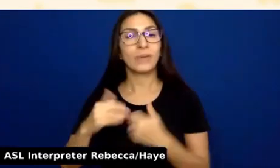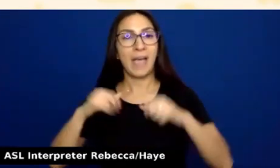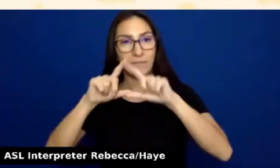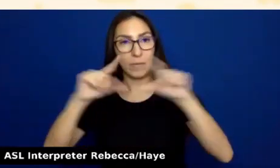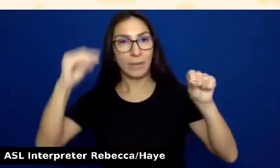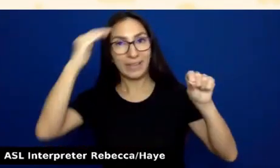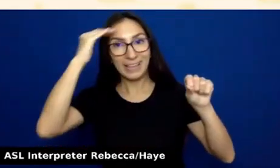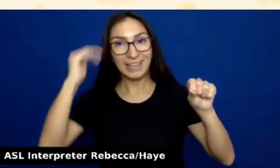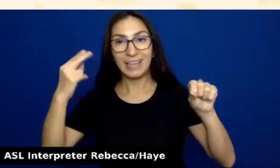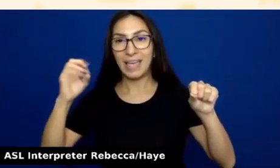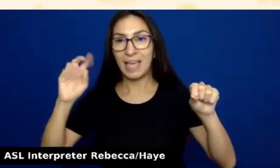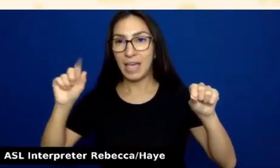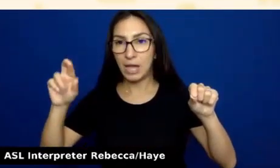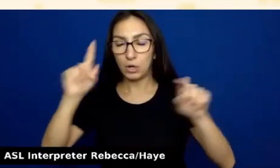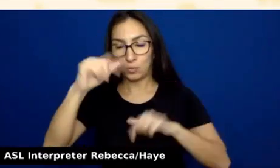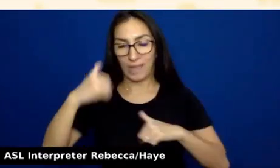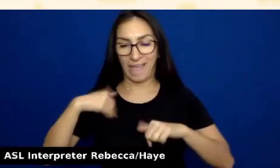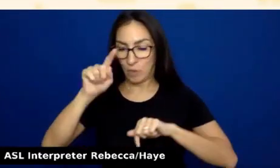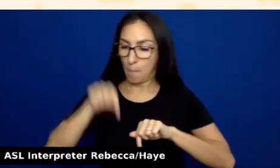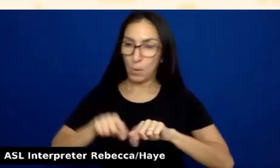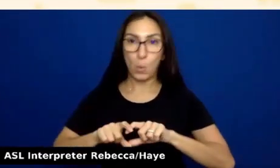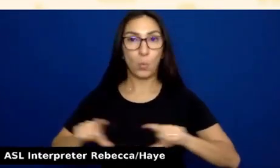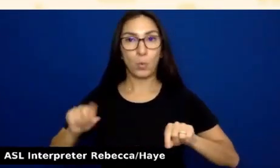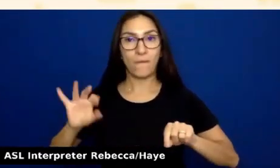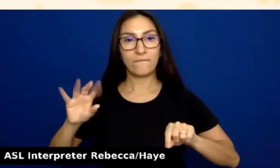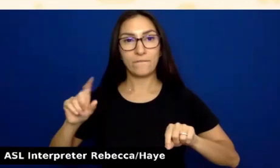we have the footer, so those are showing up well.